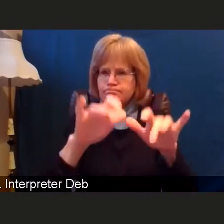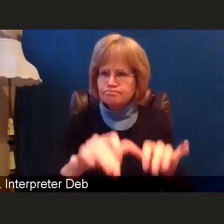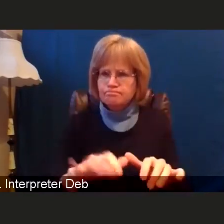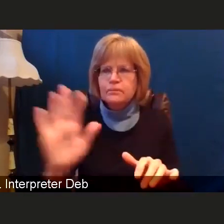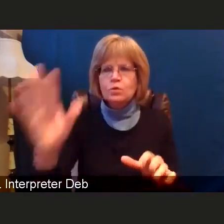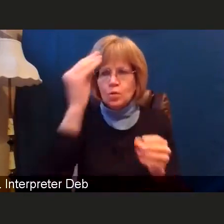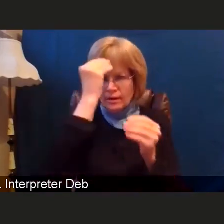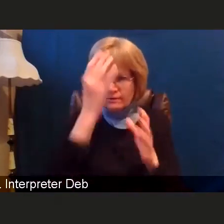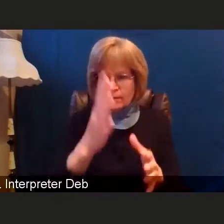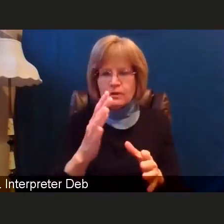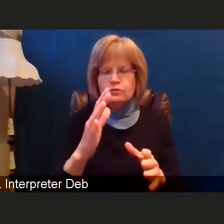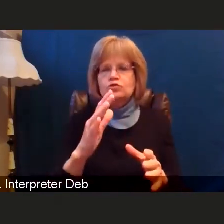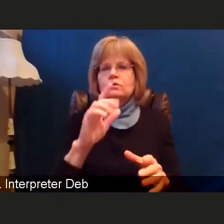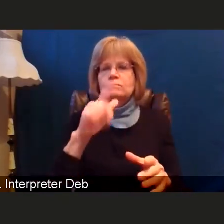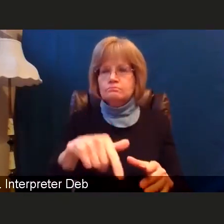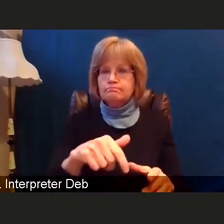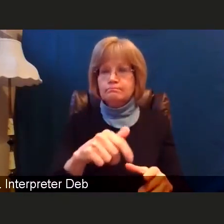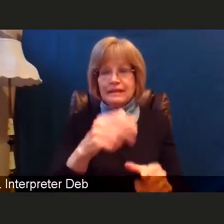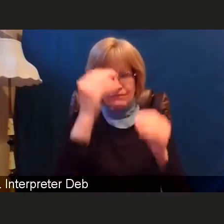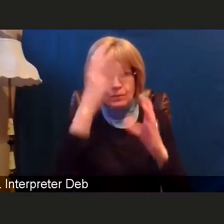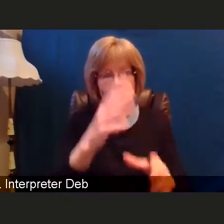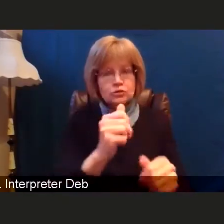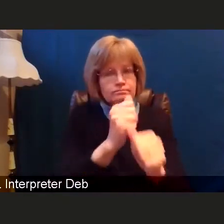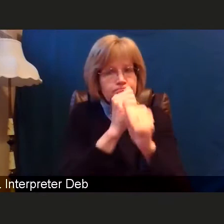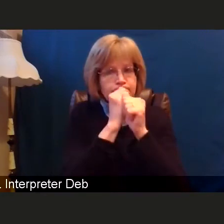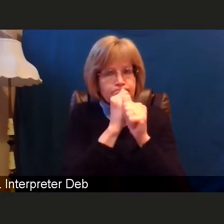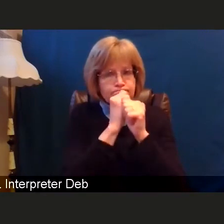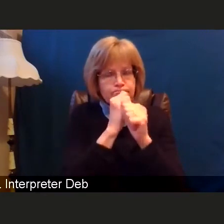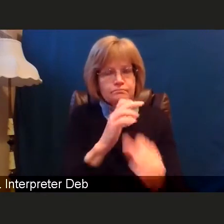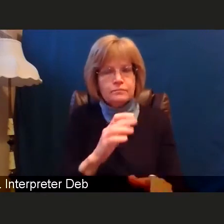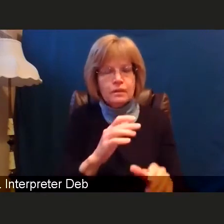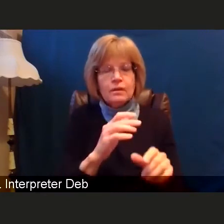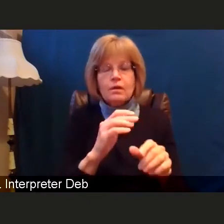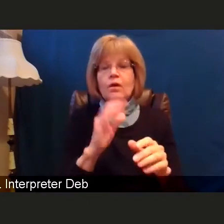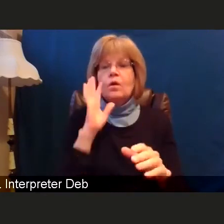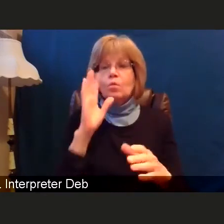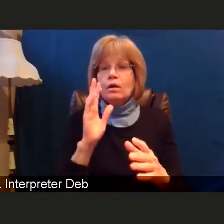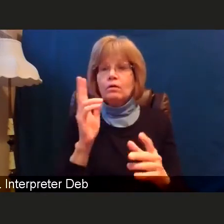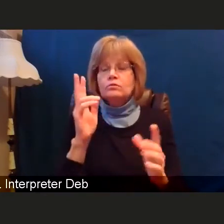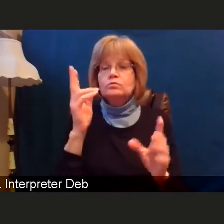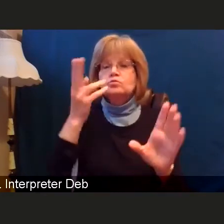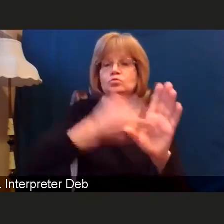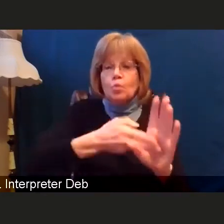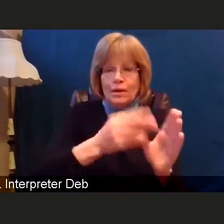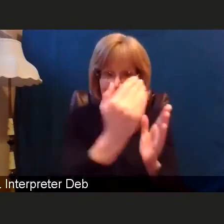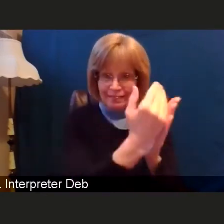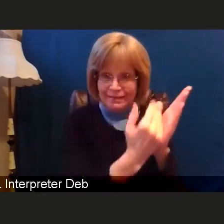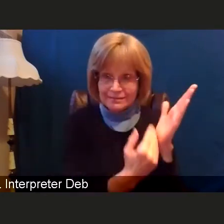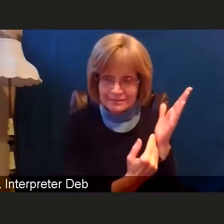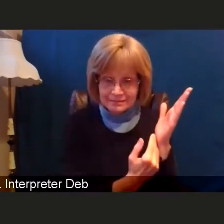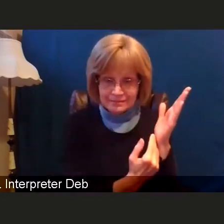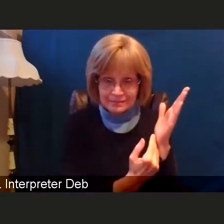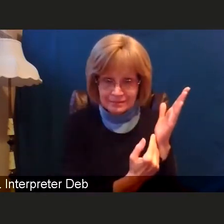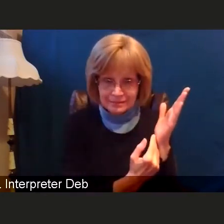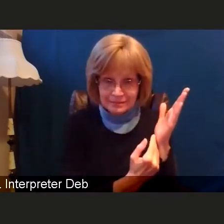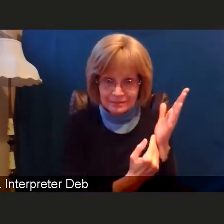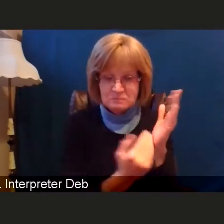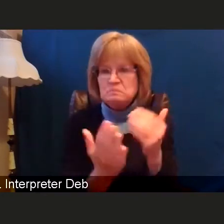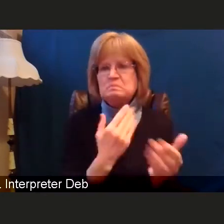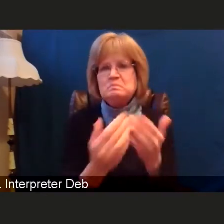a form that puts you on a list so that whatever your primary care provider is,